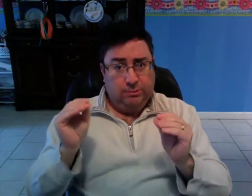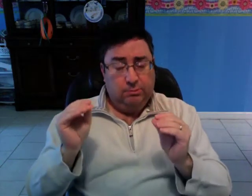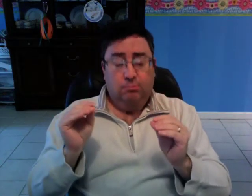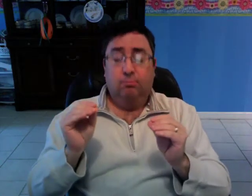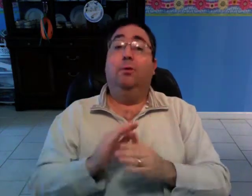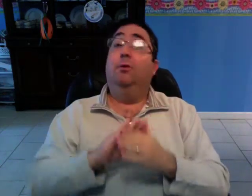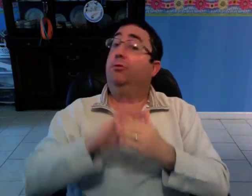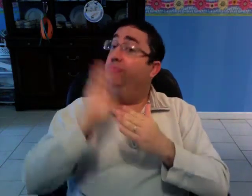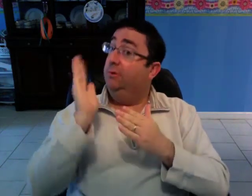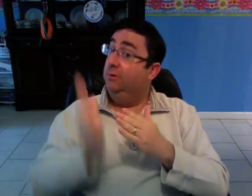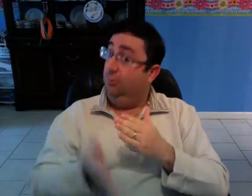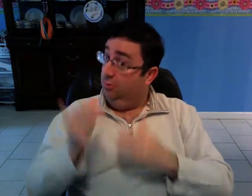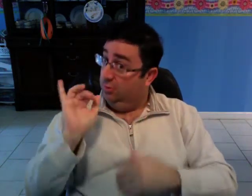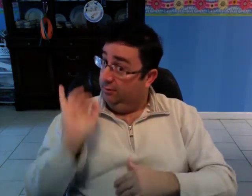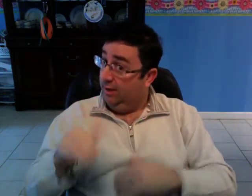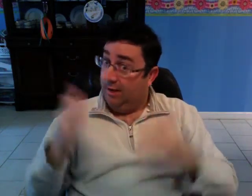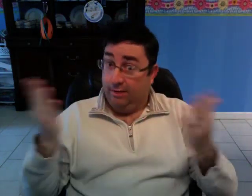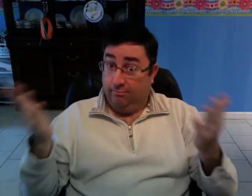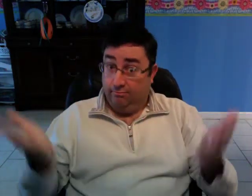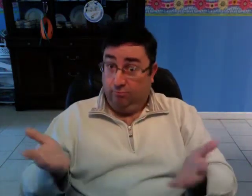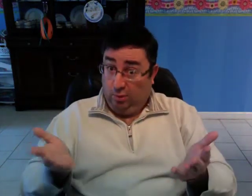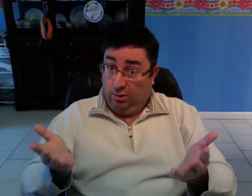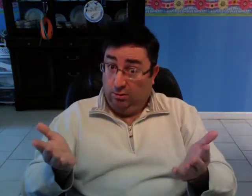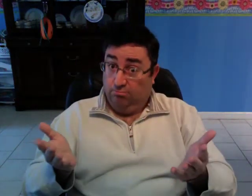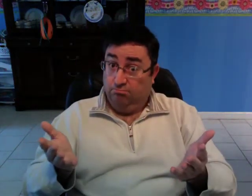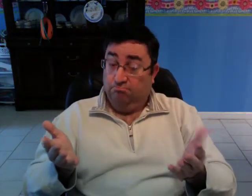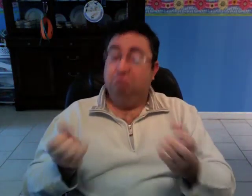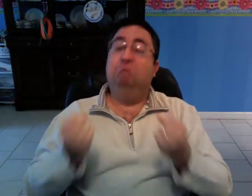What were the results of that approach?